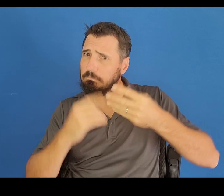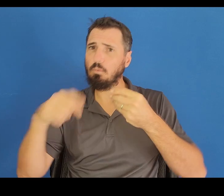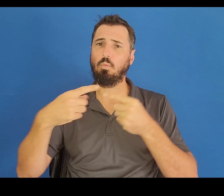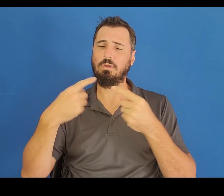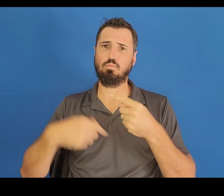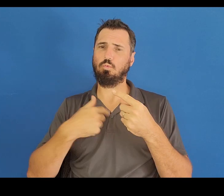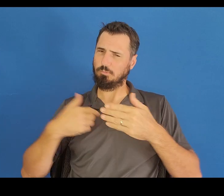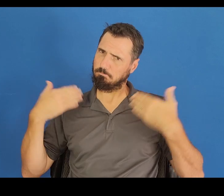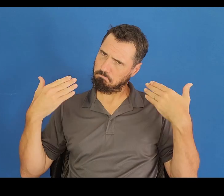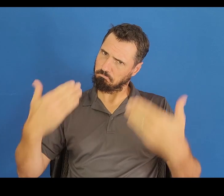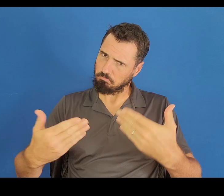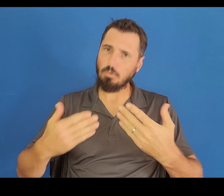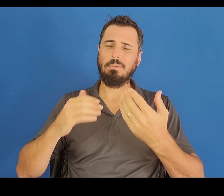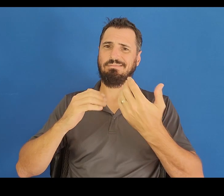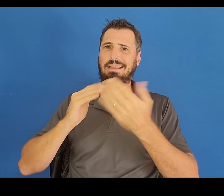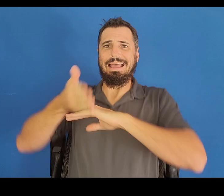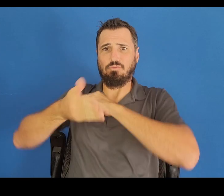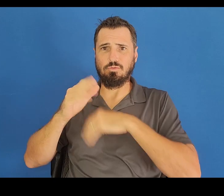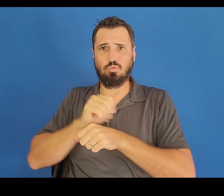forward together in our lives beyond COVID-19.